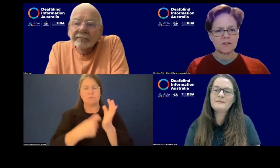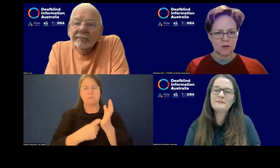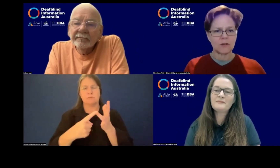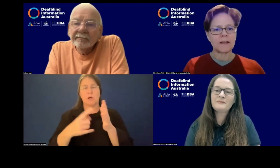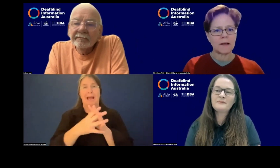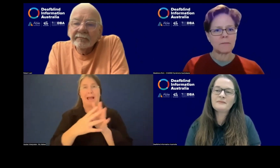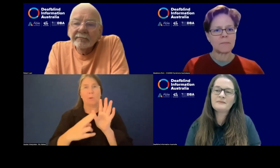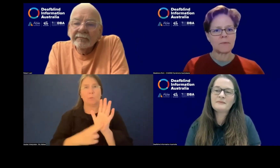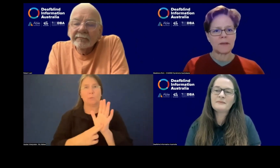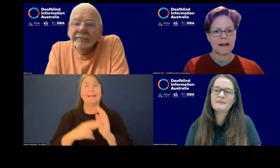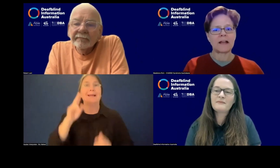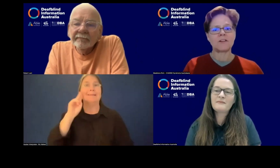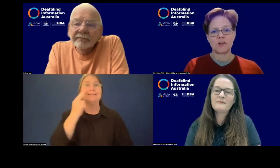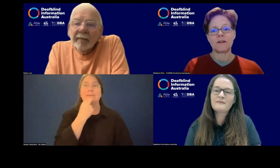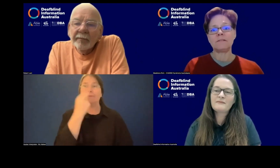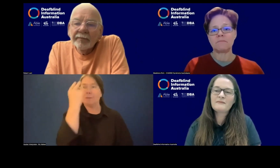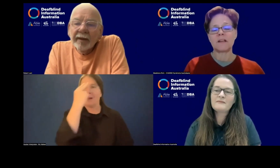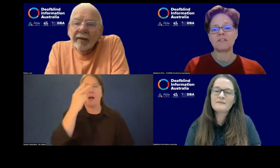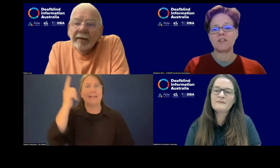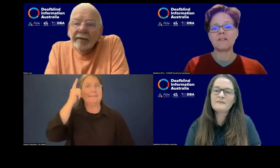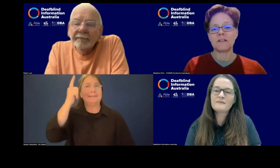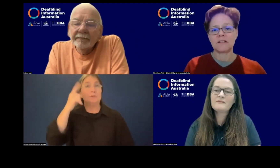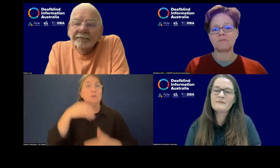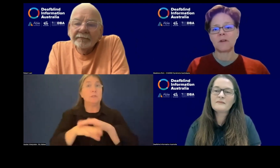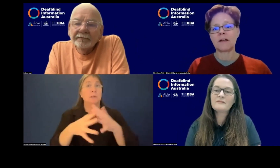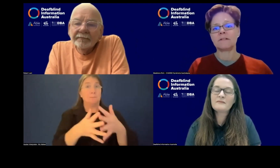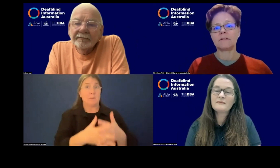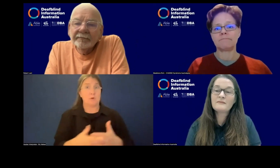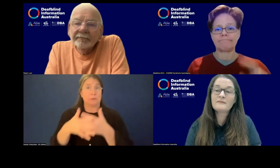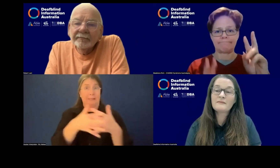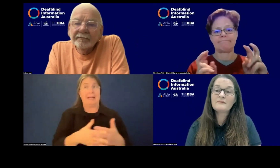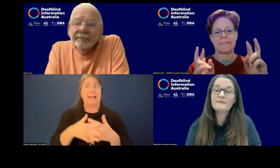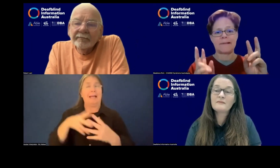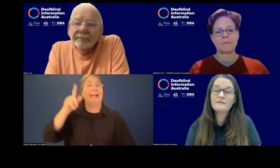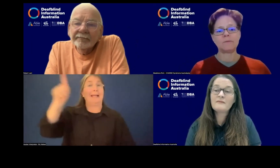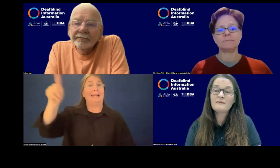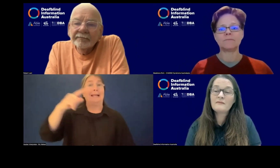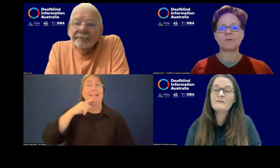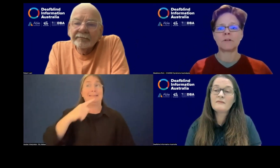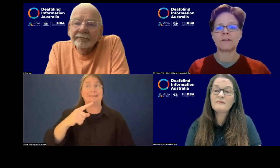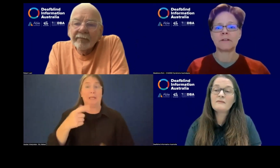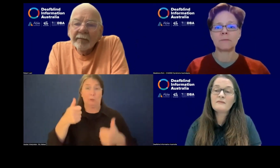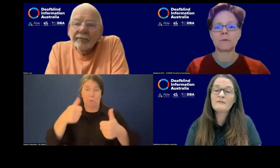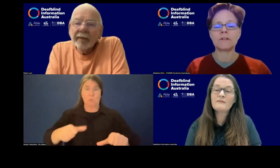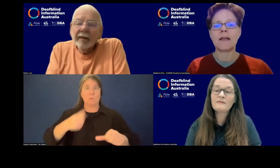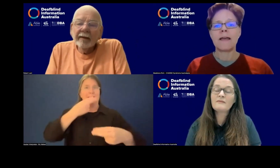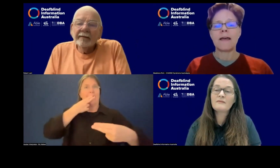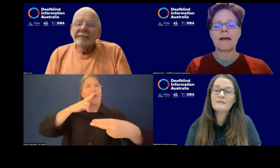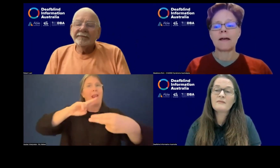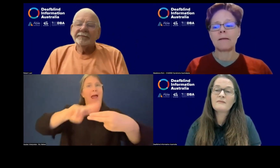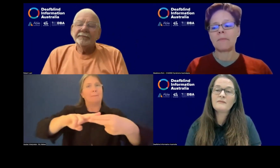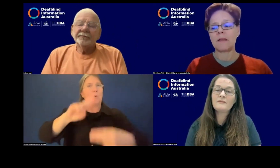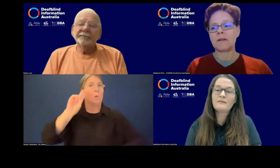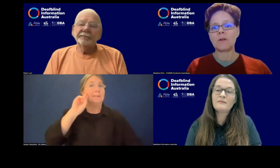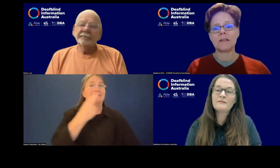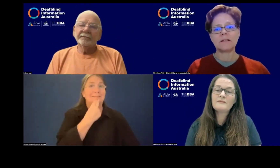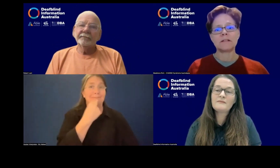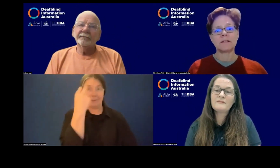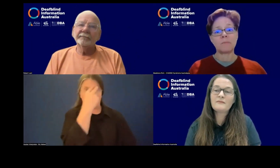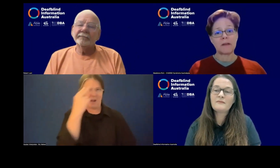earlier in our journey that using the deafblind label, for want of another word, is the best